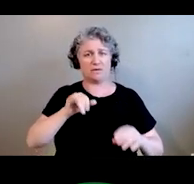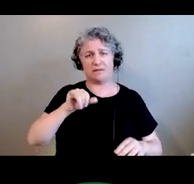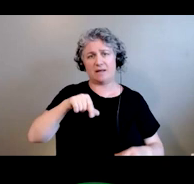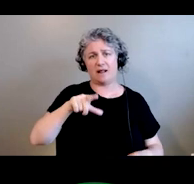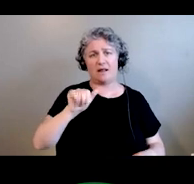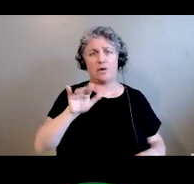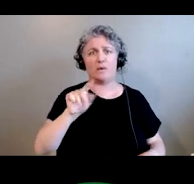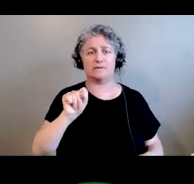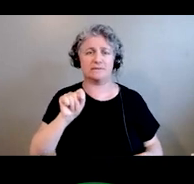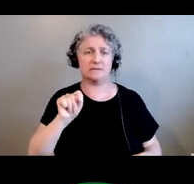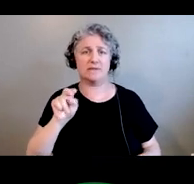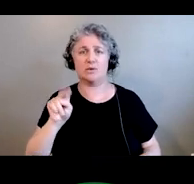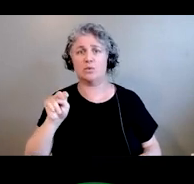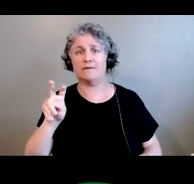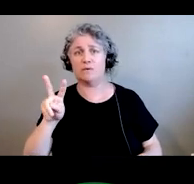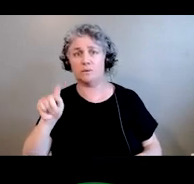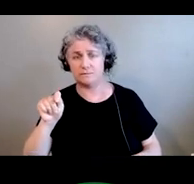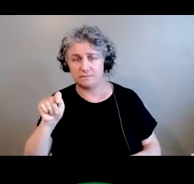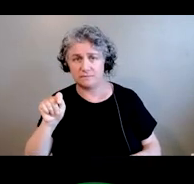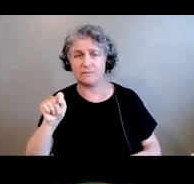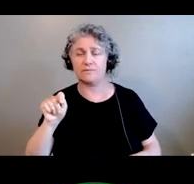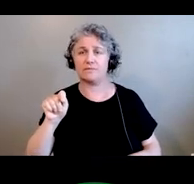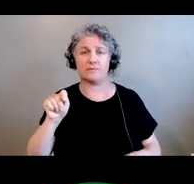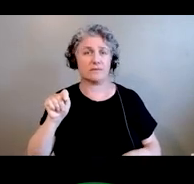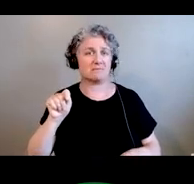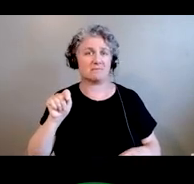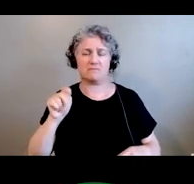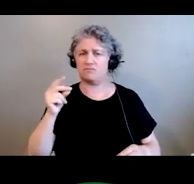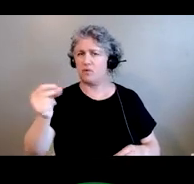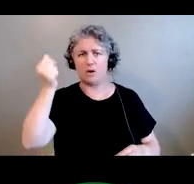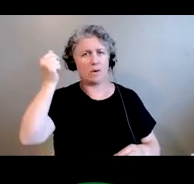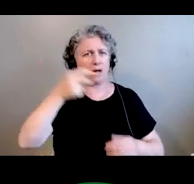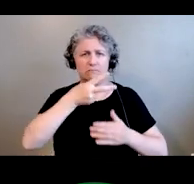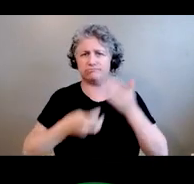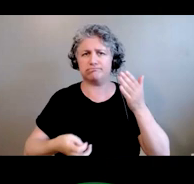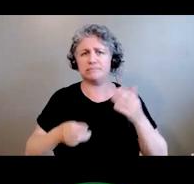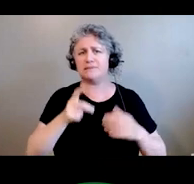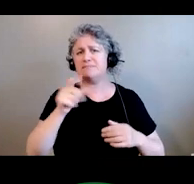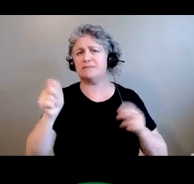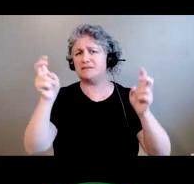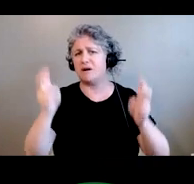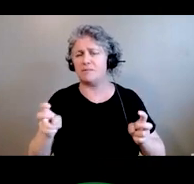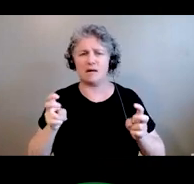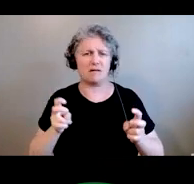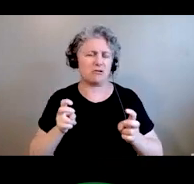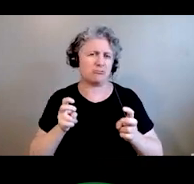And tunas I jumped in there was a huge conversation More widely, that addresses the needs for